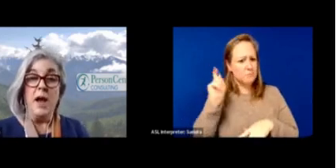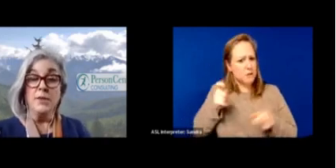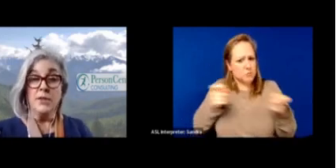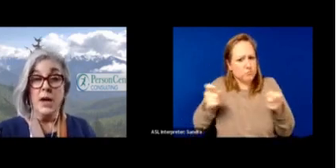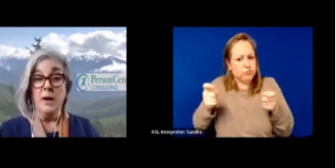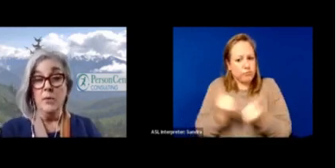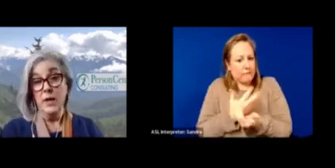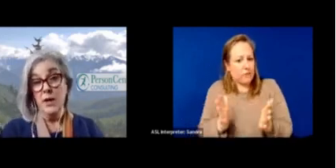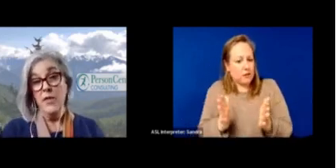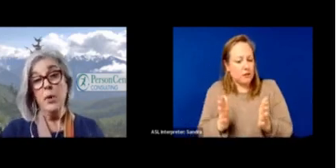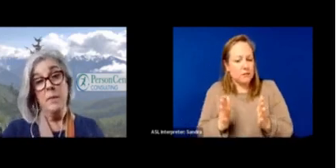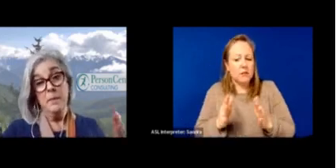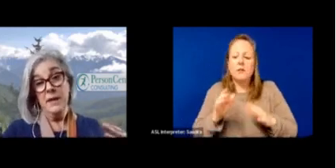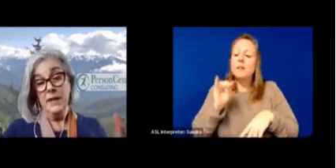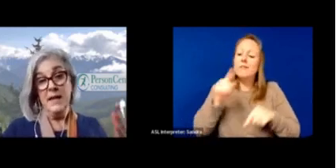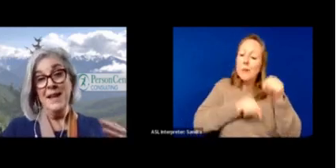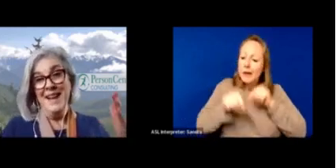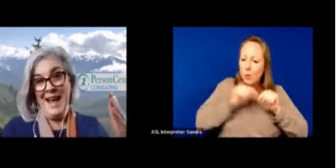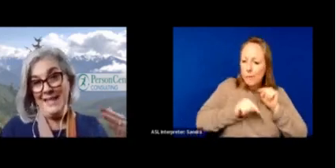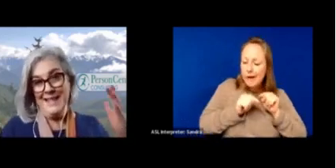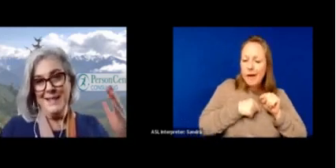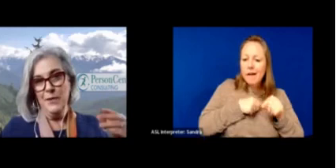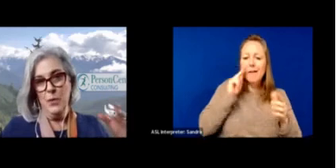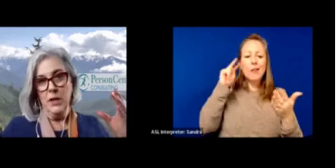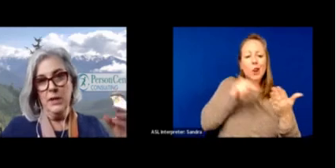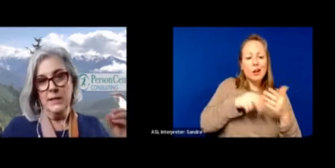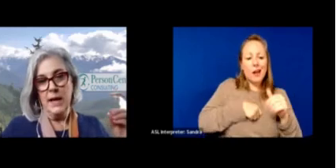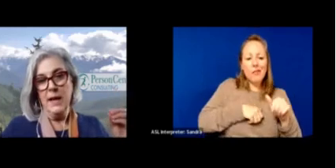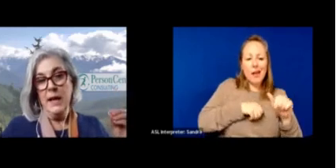about looking on the probability axis, if you will, on the side,